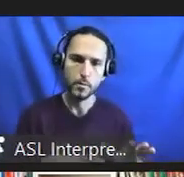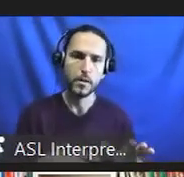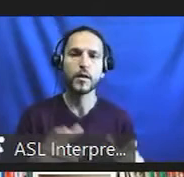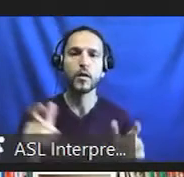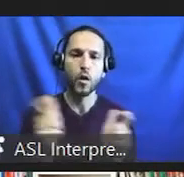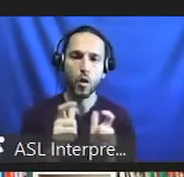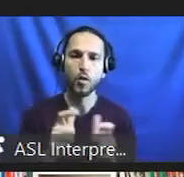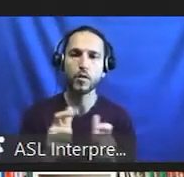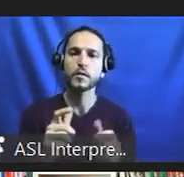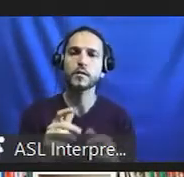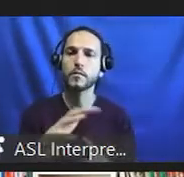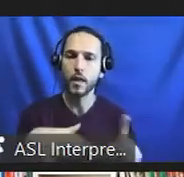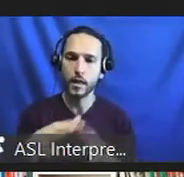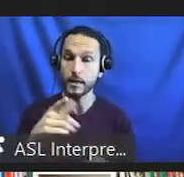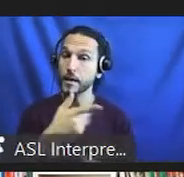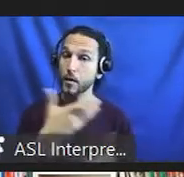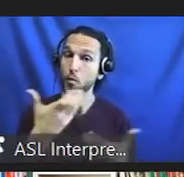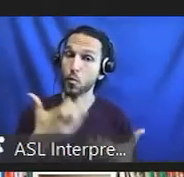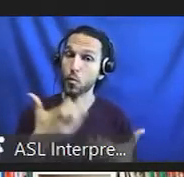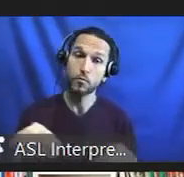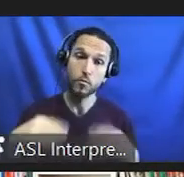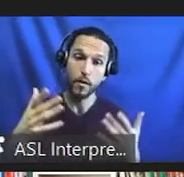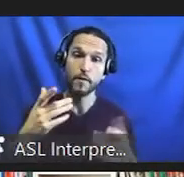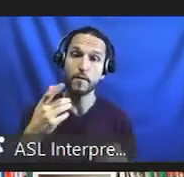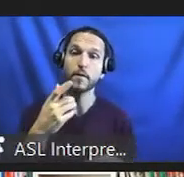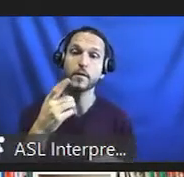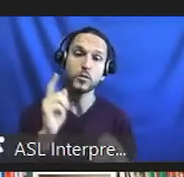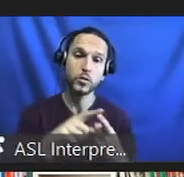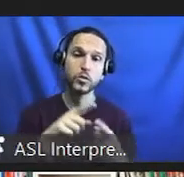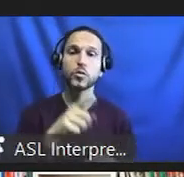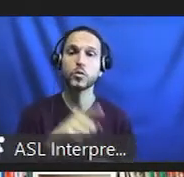He ordered that to be provided from Creighton to Argenyi.